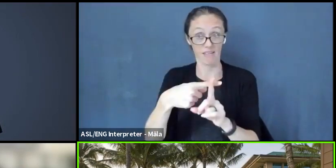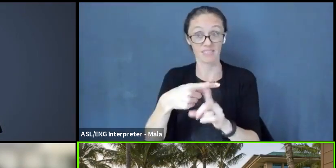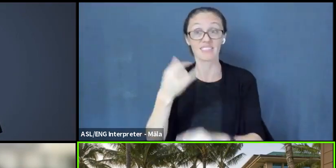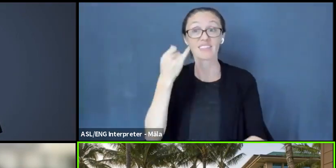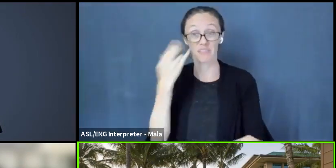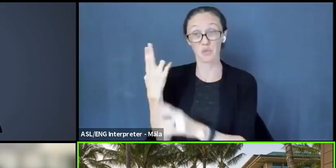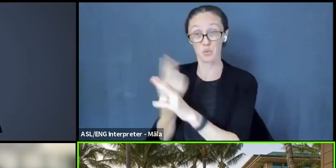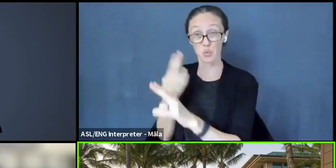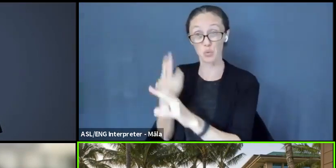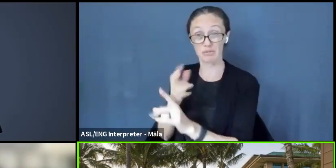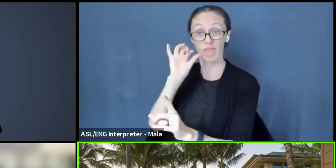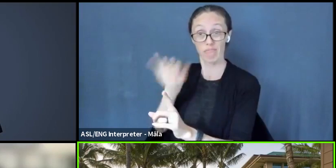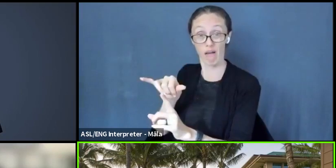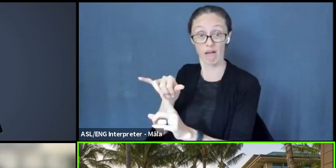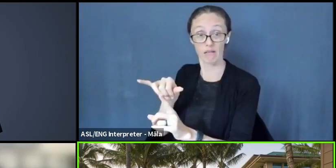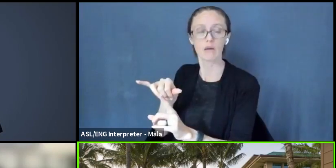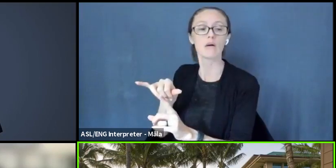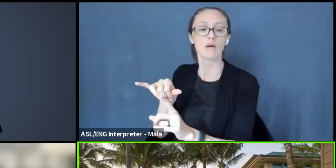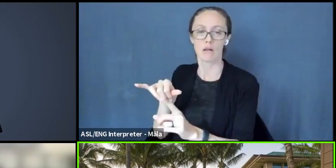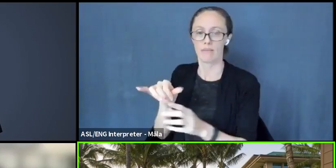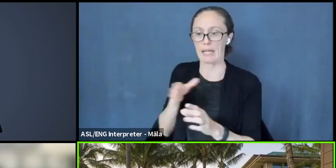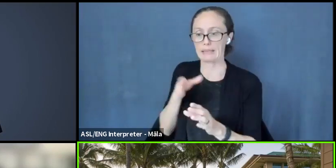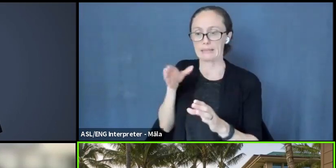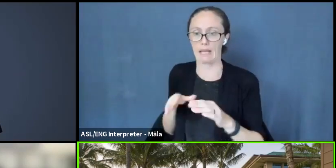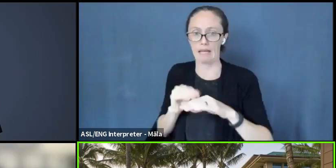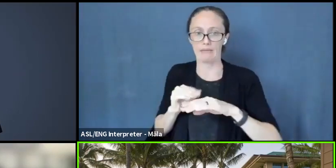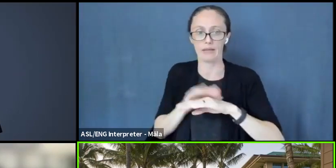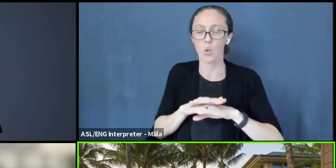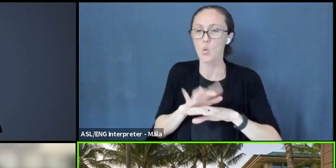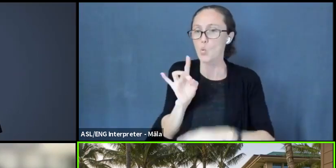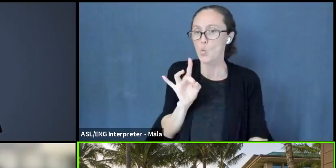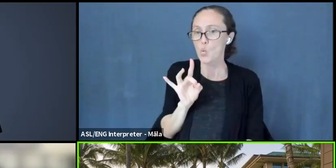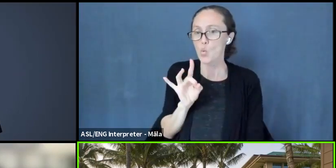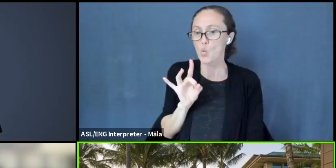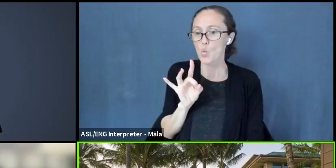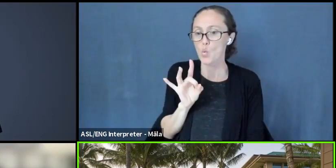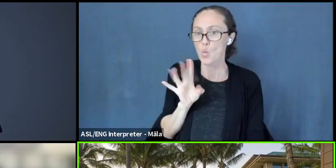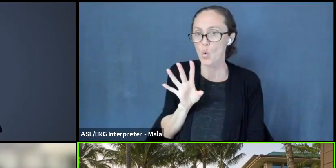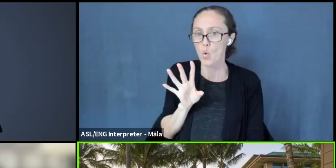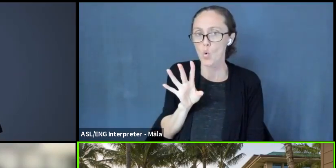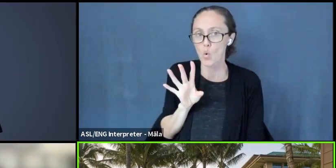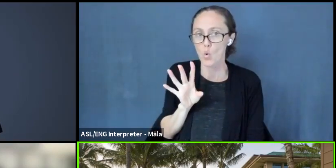You know, when given for Covid or given to humans.